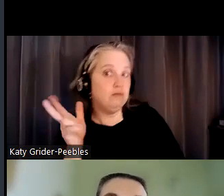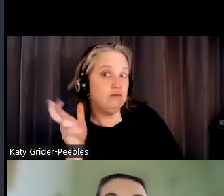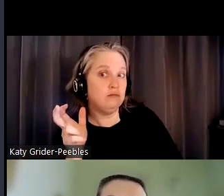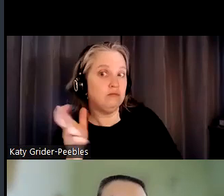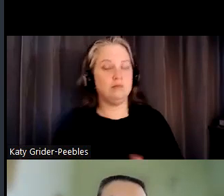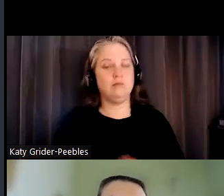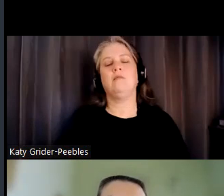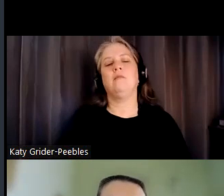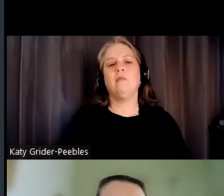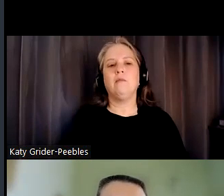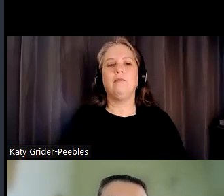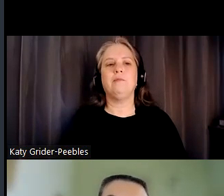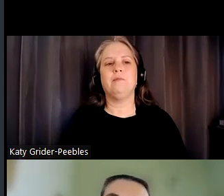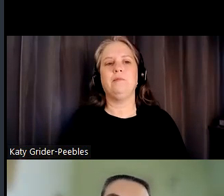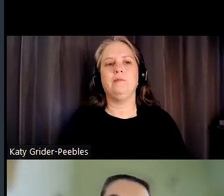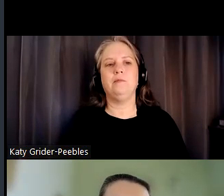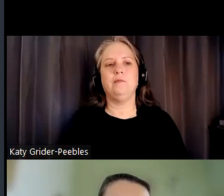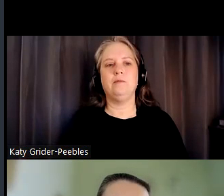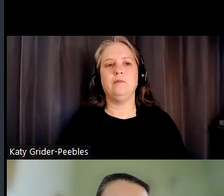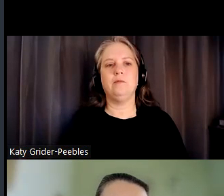I can't address equity and equality